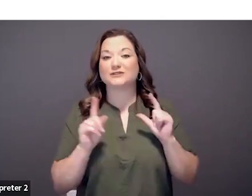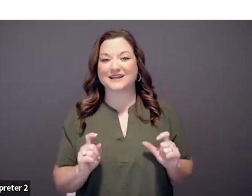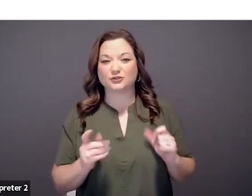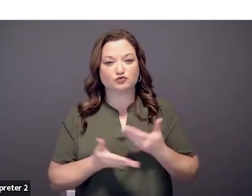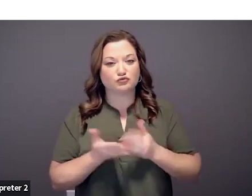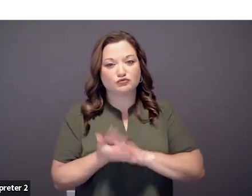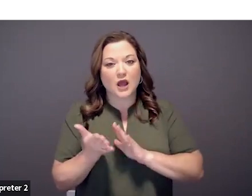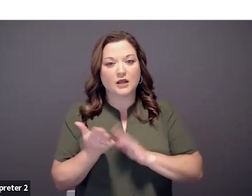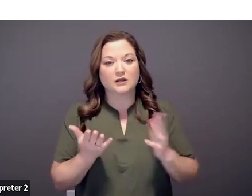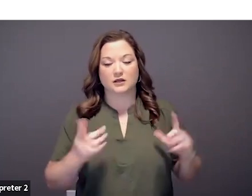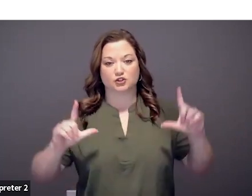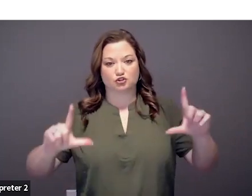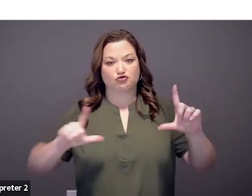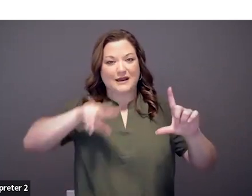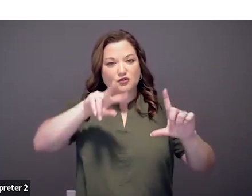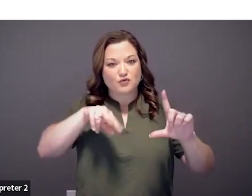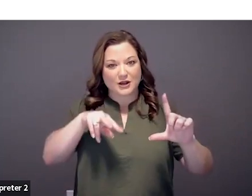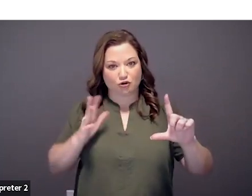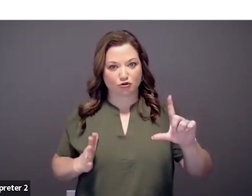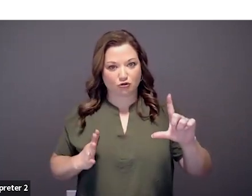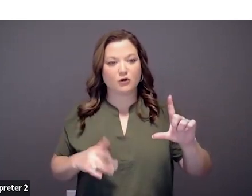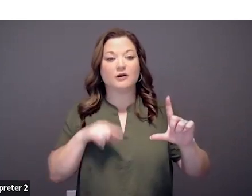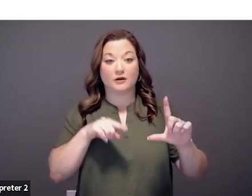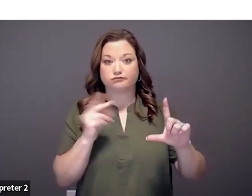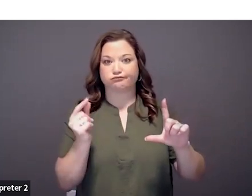because this will quickly identify a lot of issues.